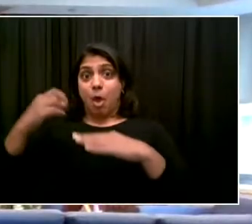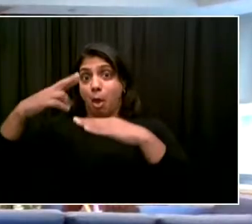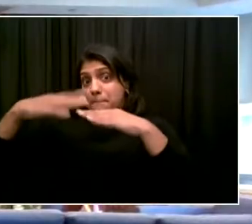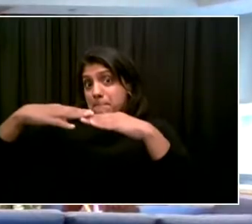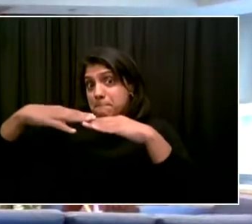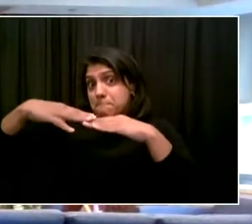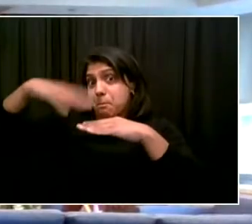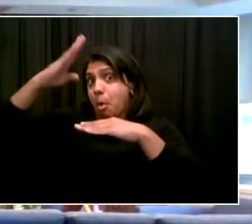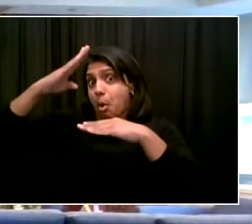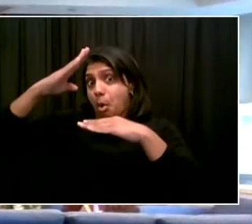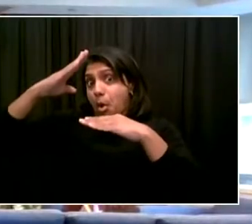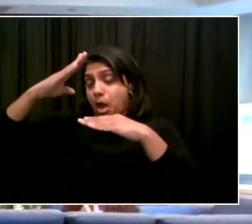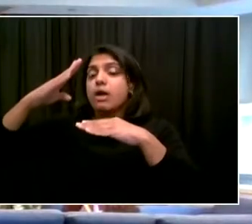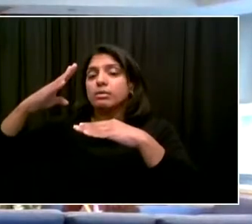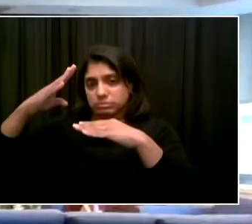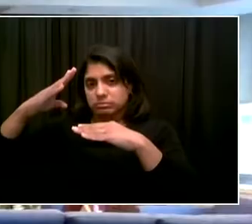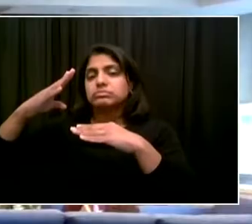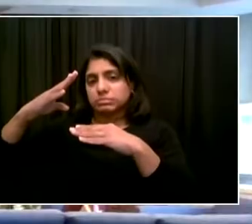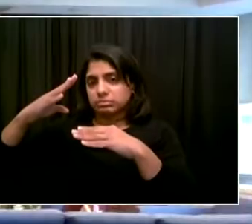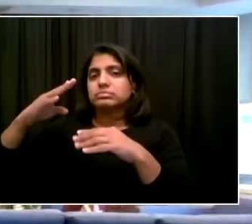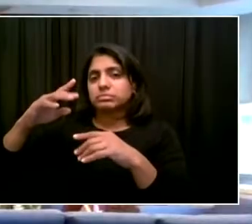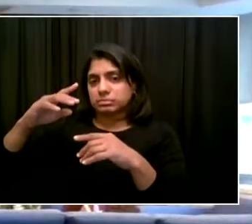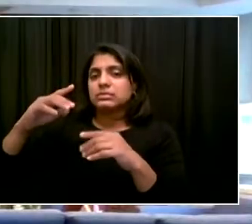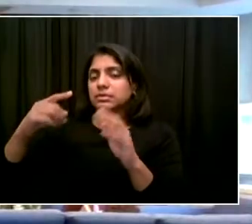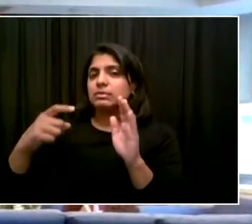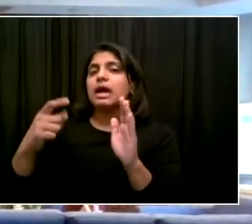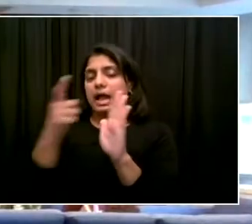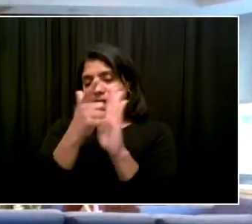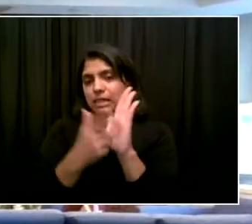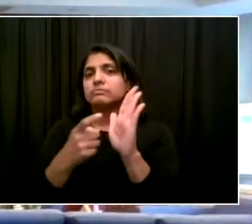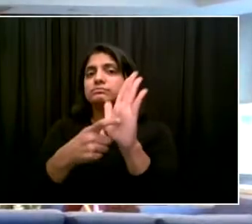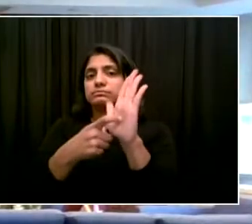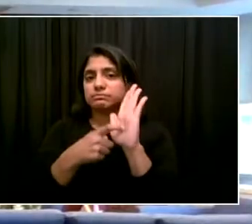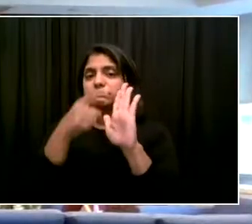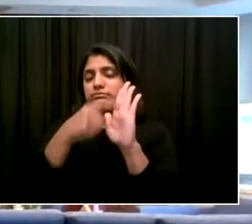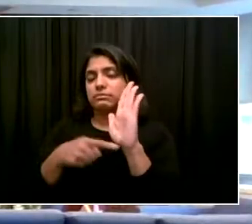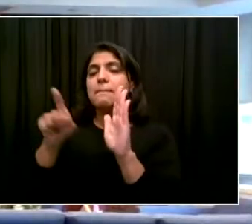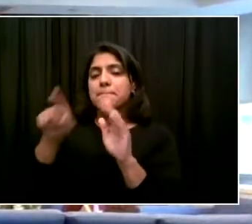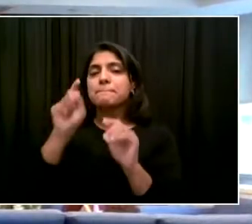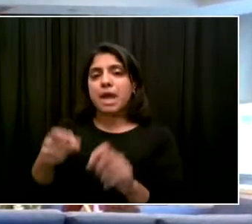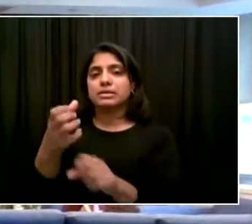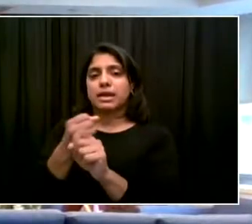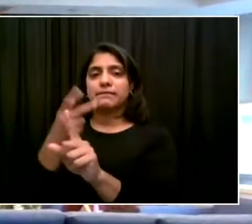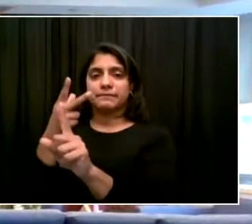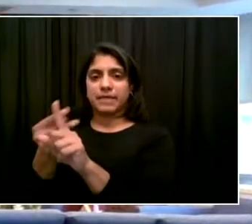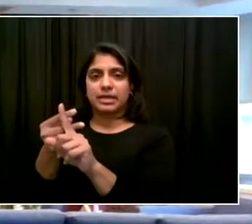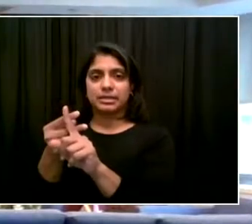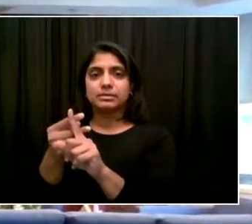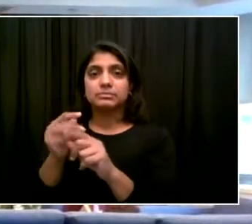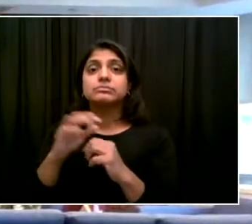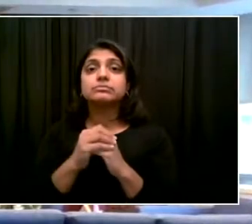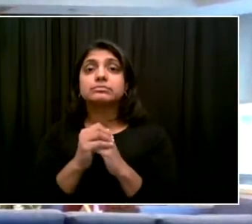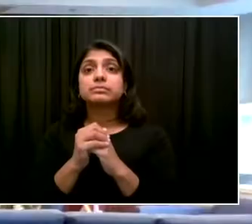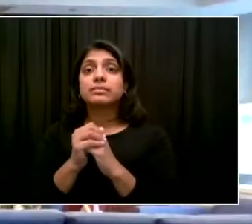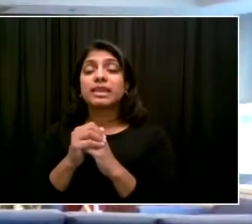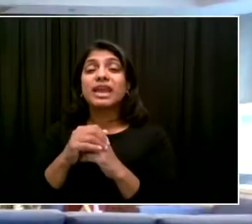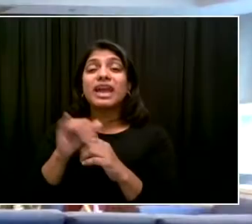ACCOMMODATION PROCESS FOR THE EMPLOYEES. IS THE LAW WHEN SOMEONE CAN'T